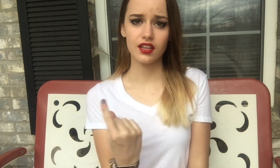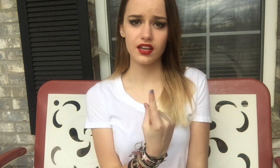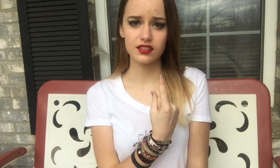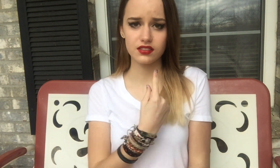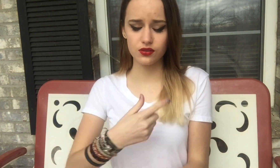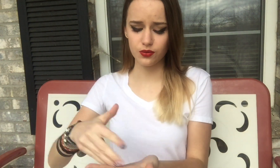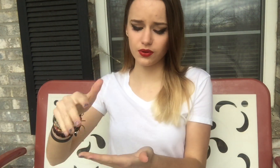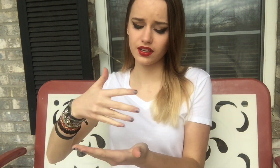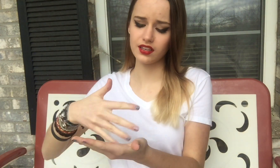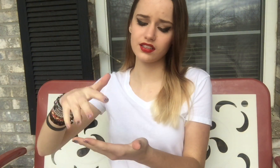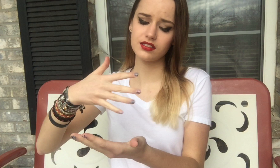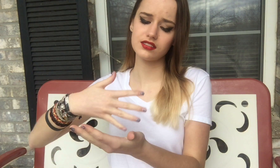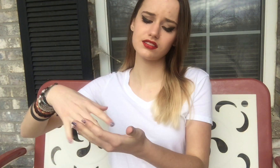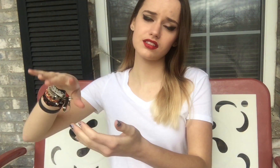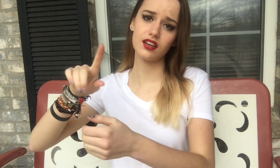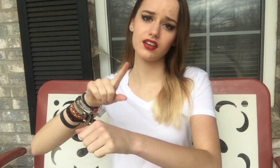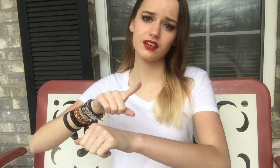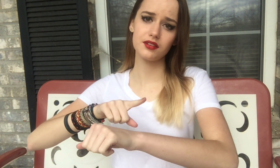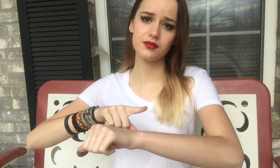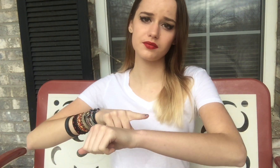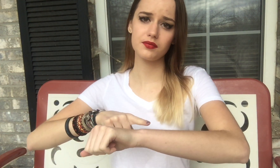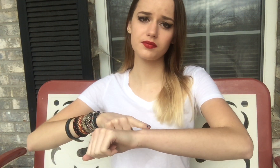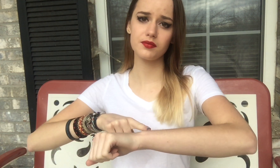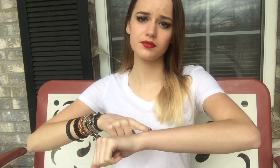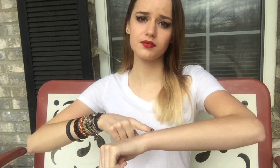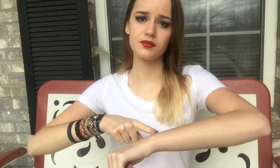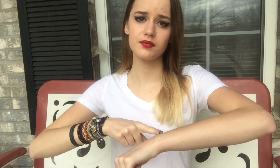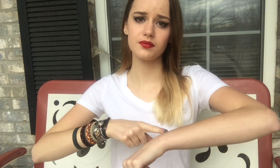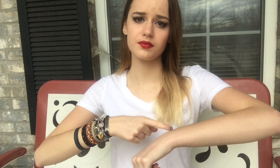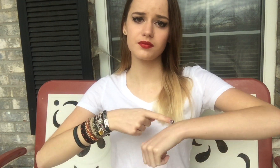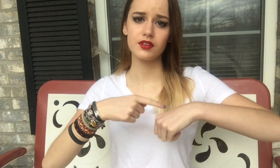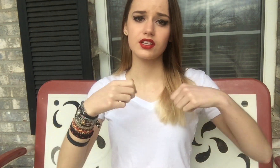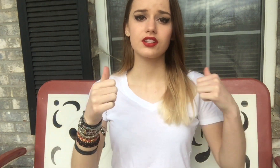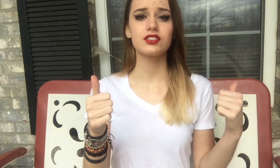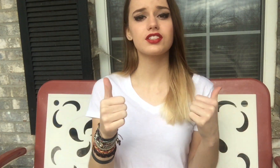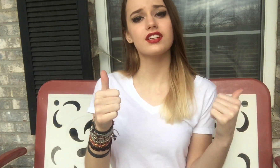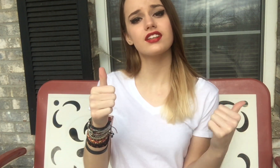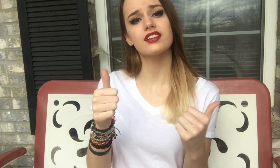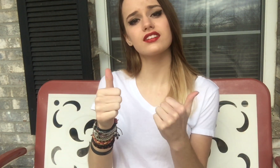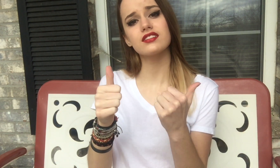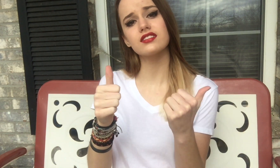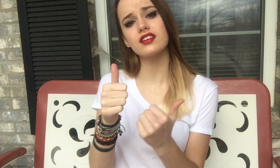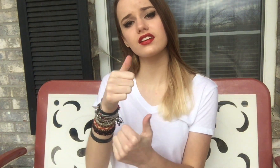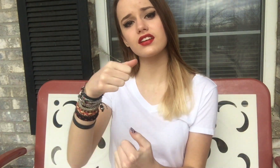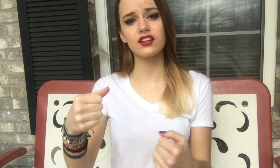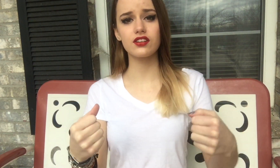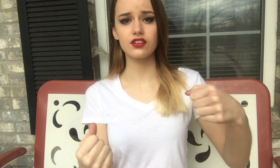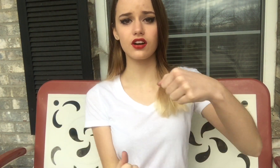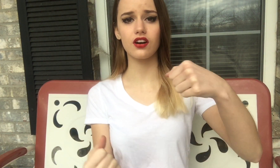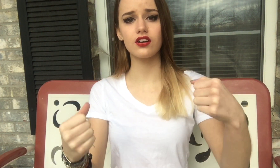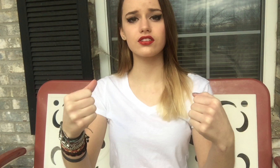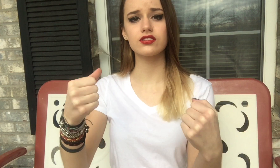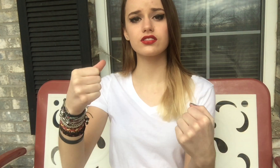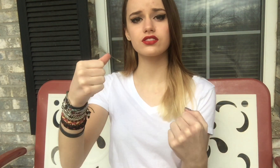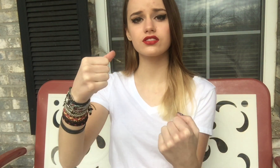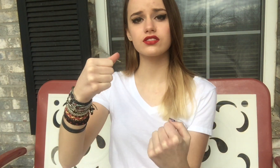Let's waste time Chasing cars